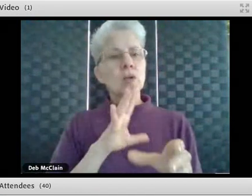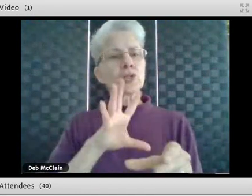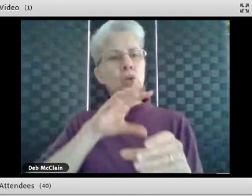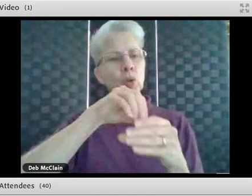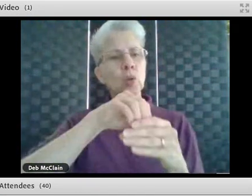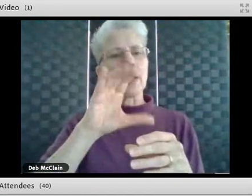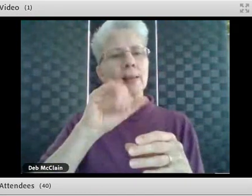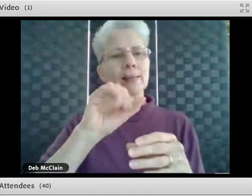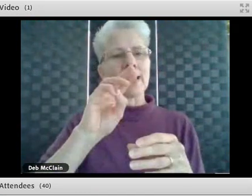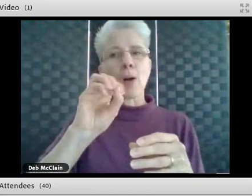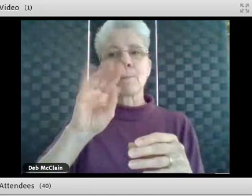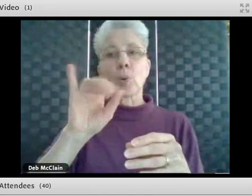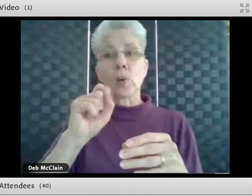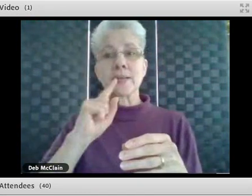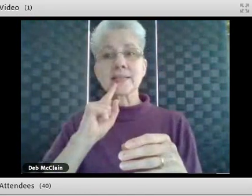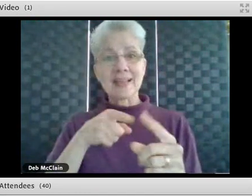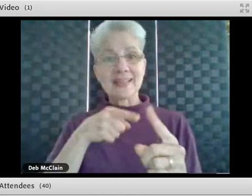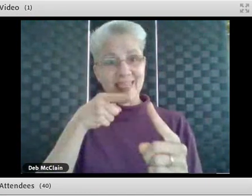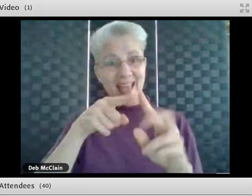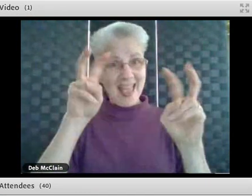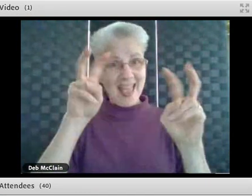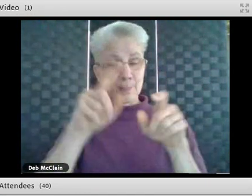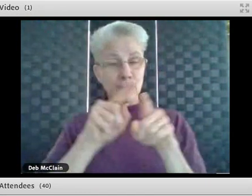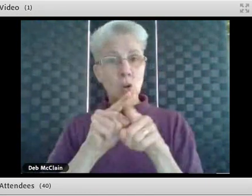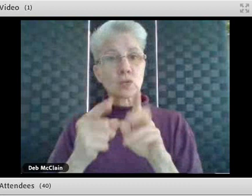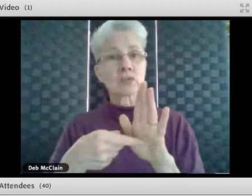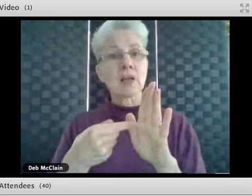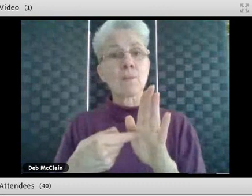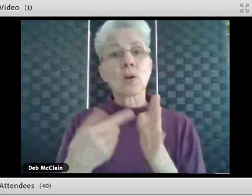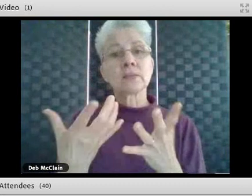as the main heading here but also someone, presumably,